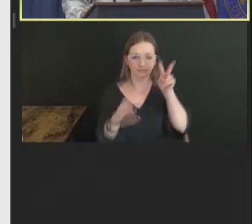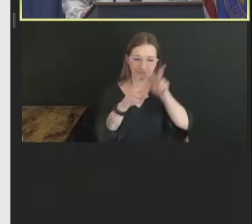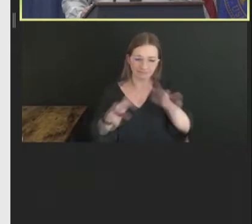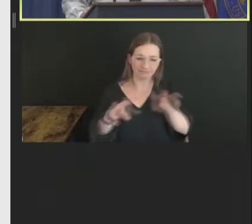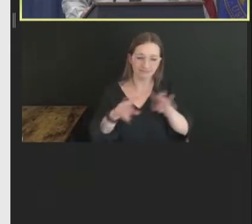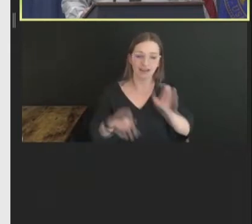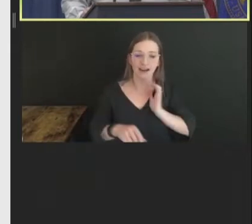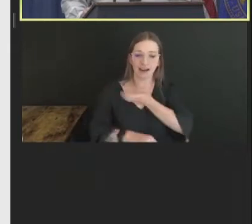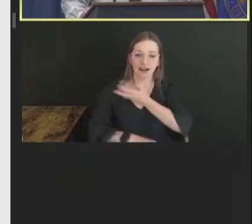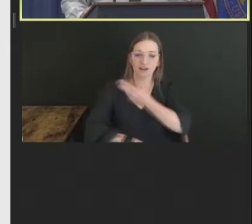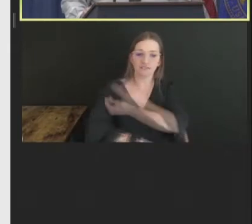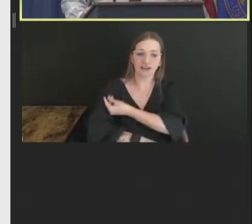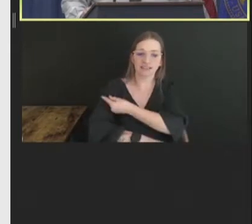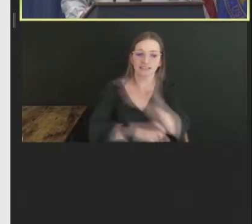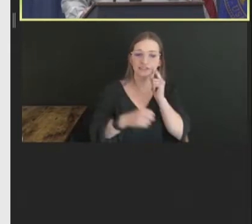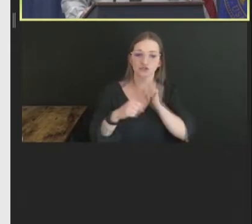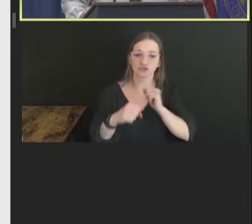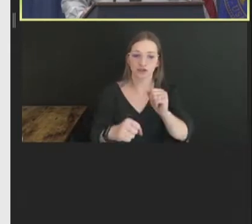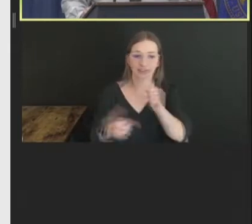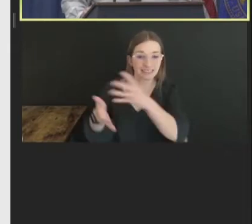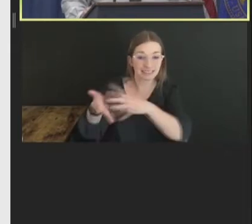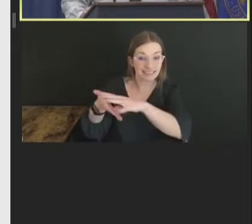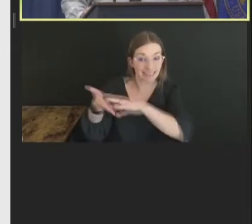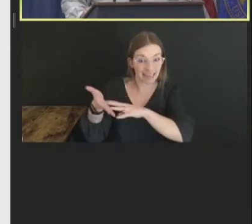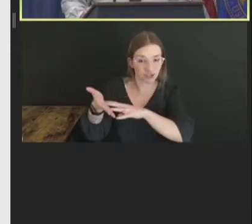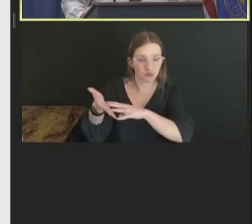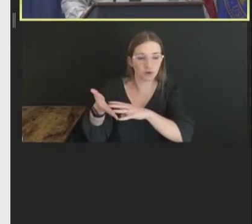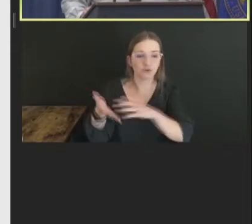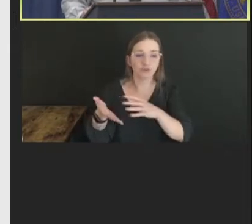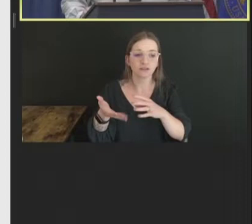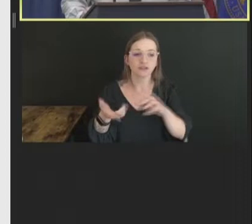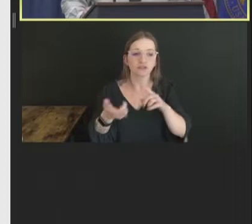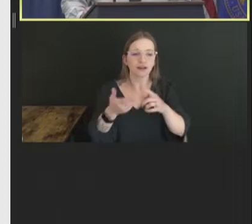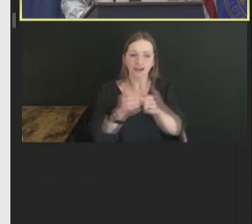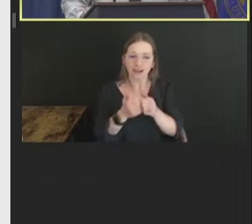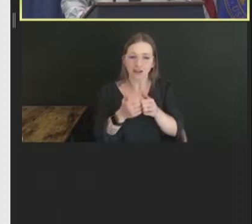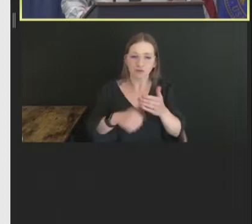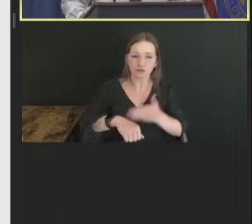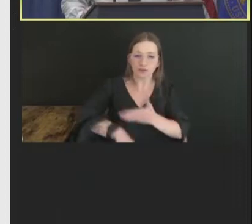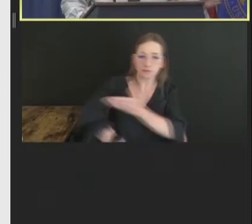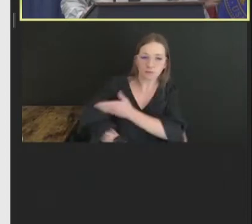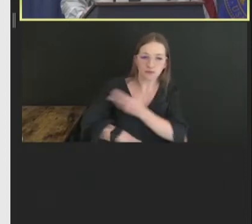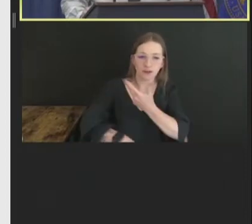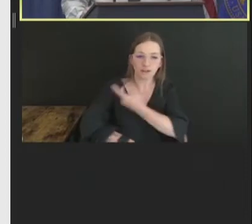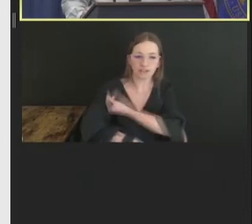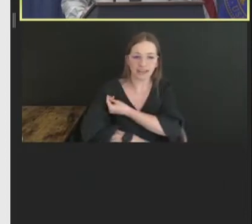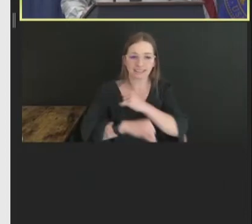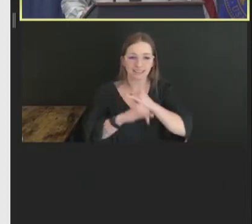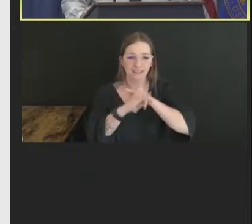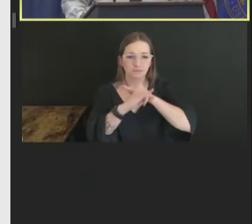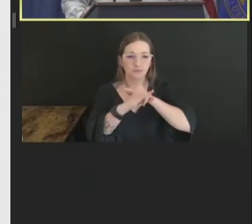thing that can be utilized to improve vaccine immunity and the time in which that lasts.